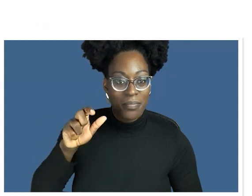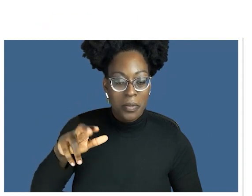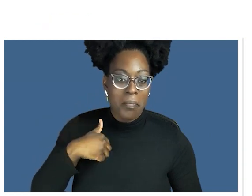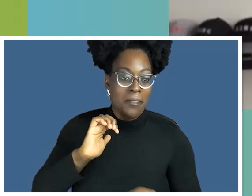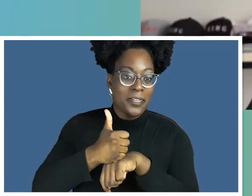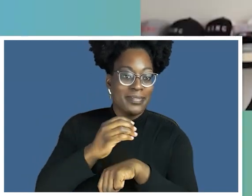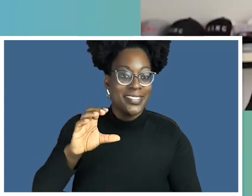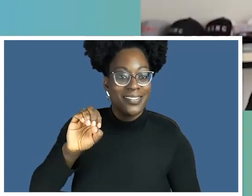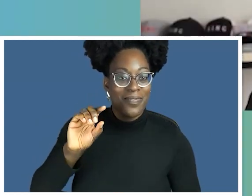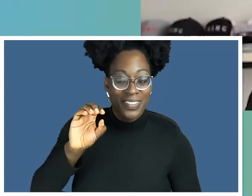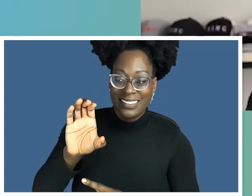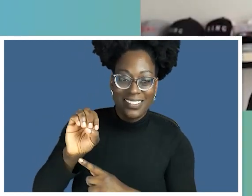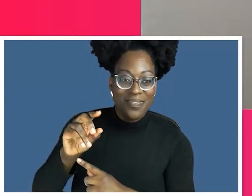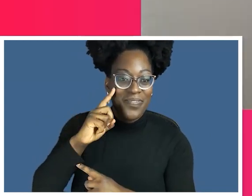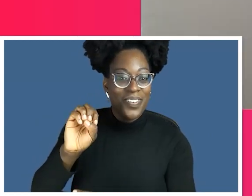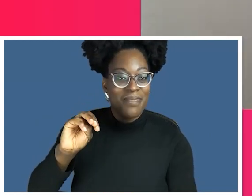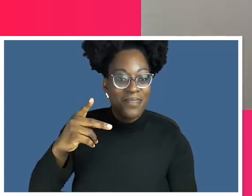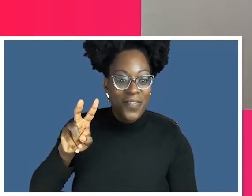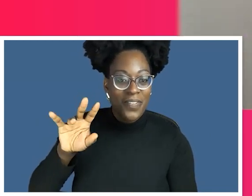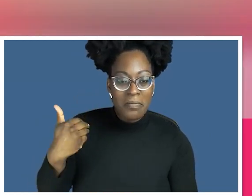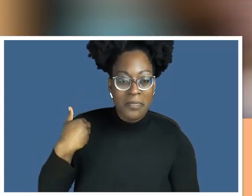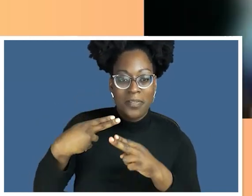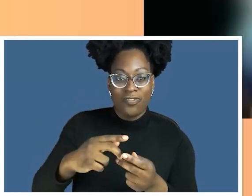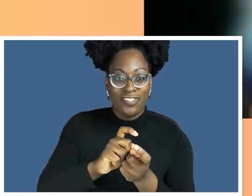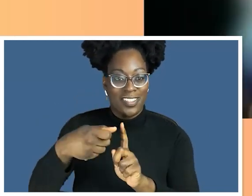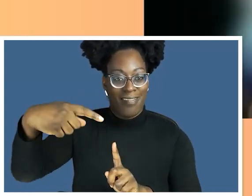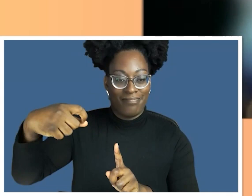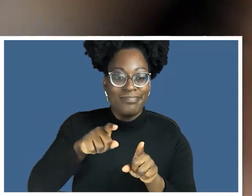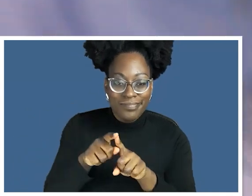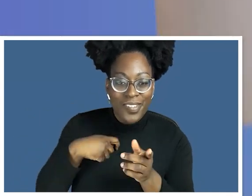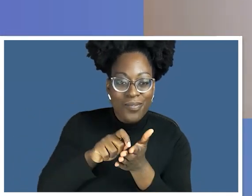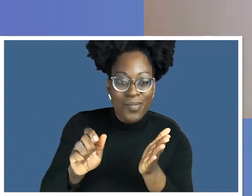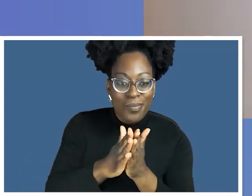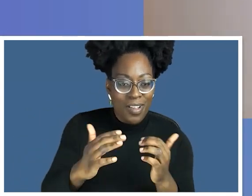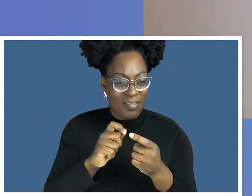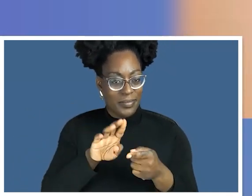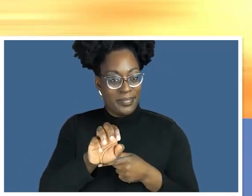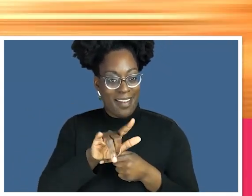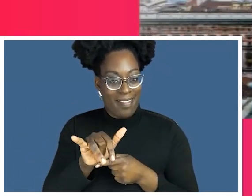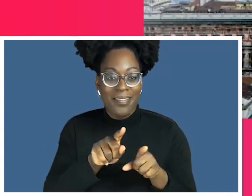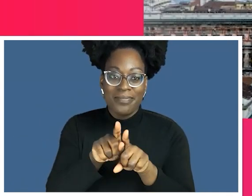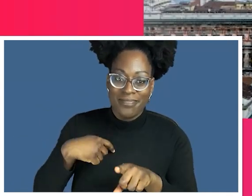of Empovia, formally Change Catalyst. I'm also the author of How to Be an Ally, and your host for this show.